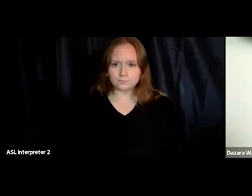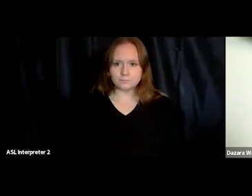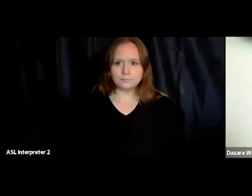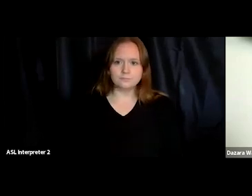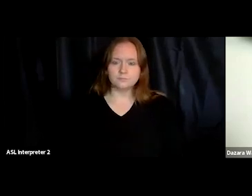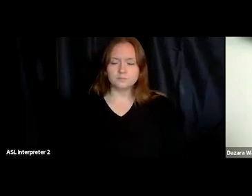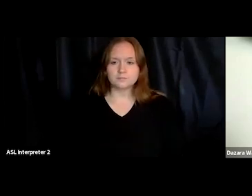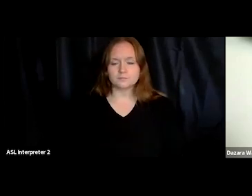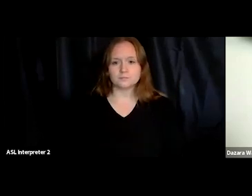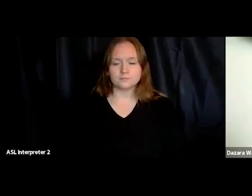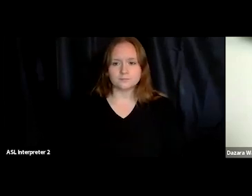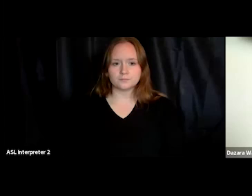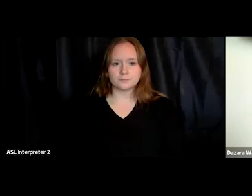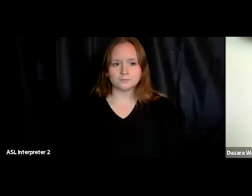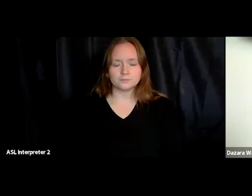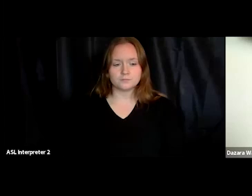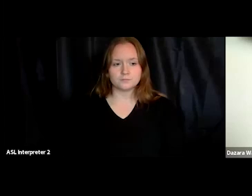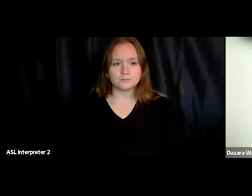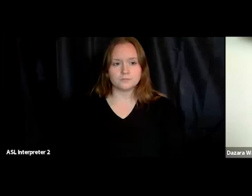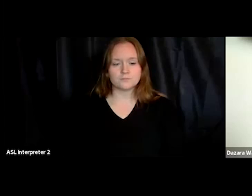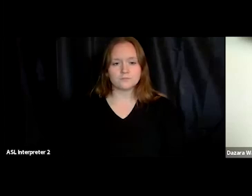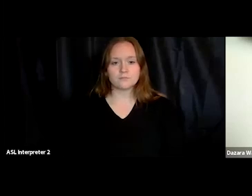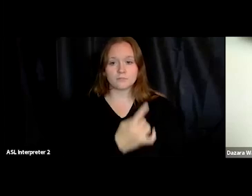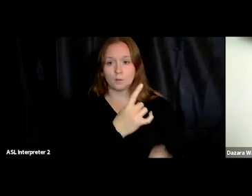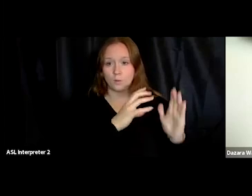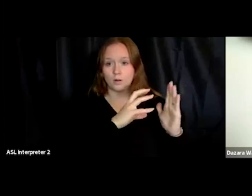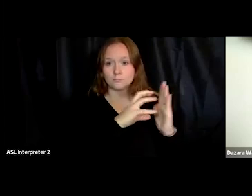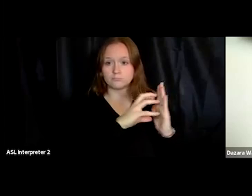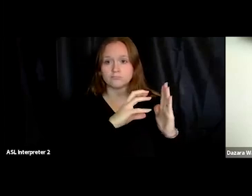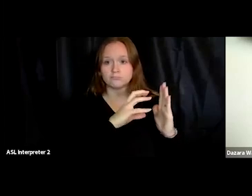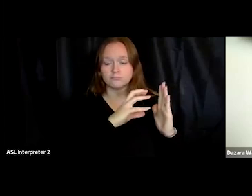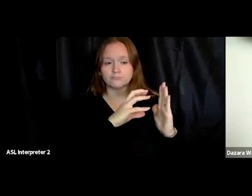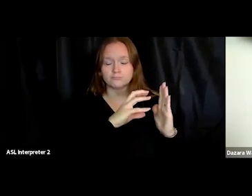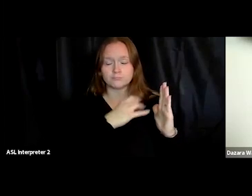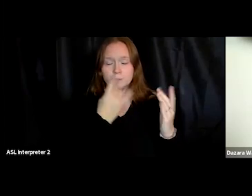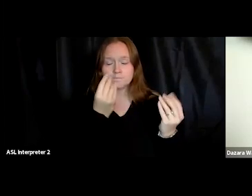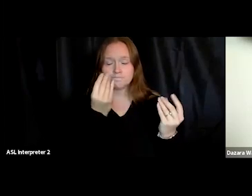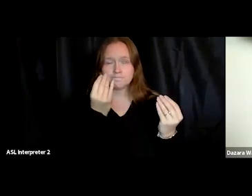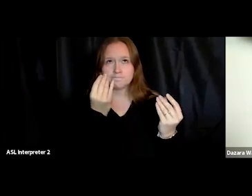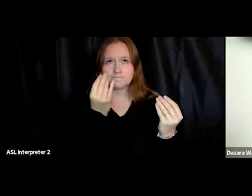One of these kind of sections involve, I'm trying to think if I skipped a slide.